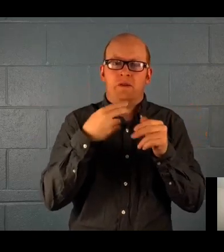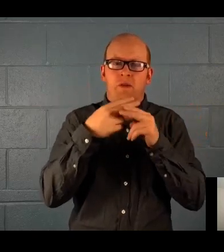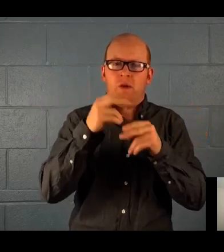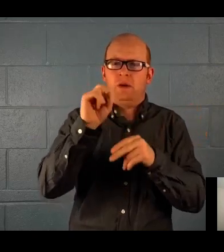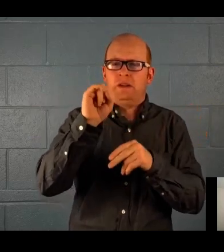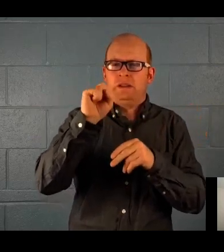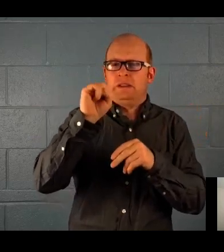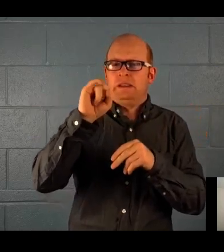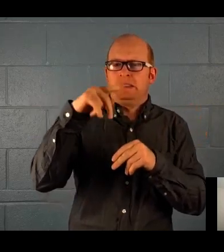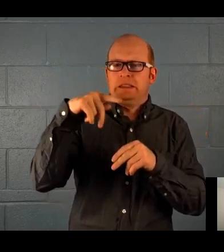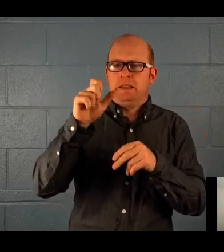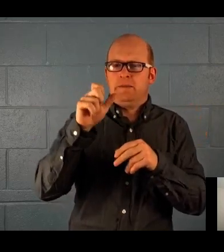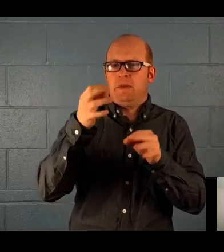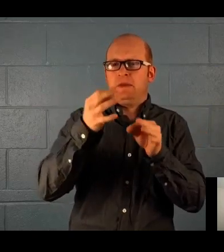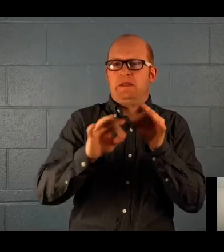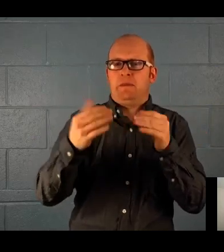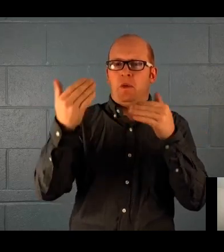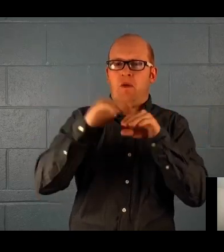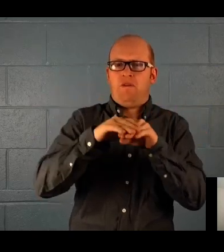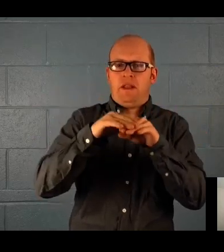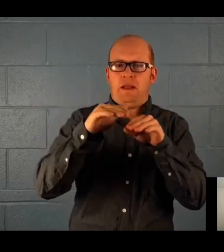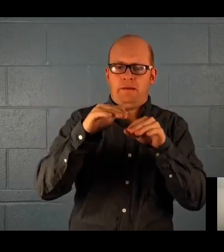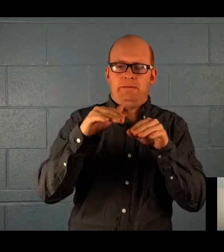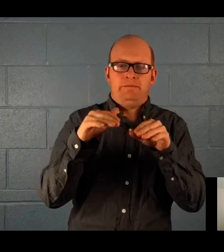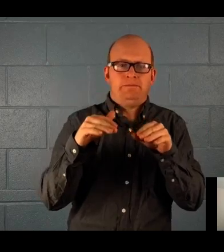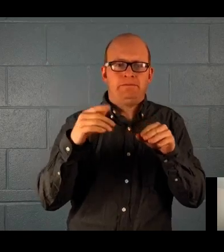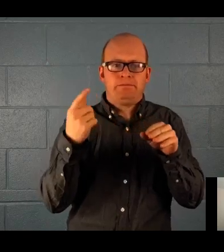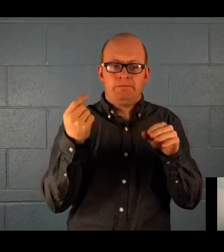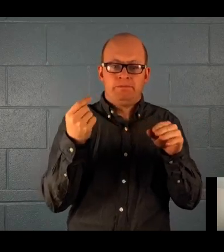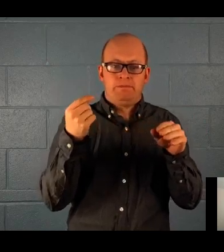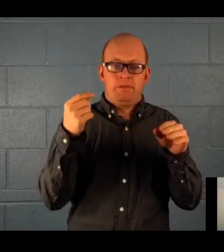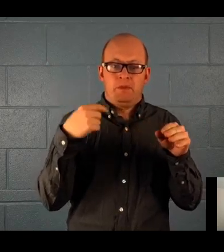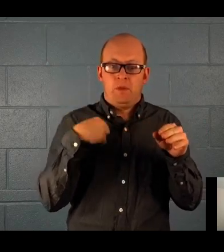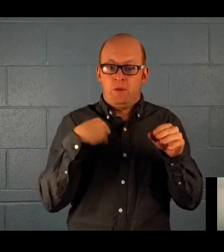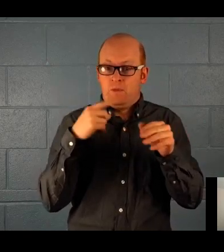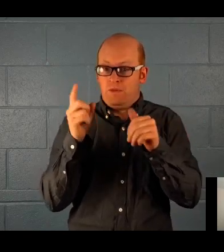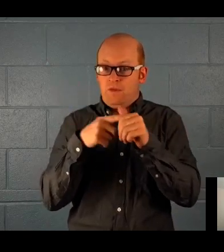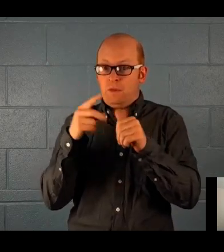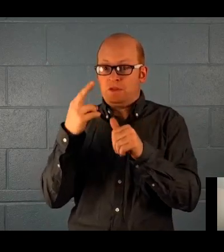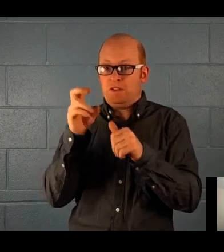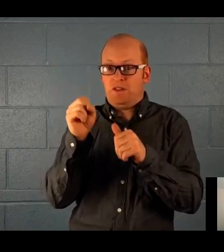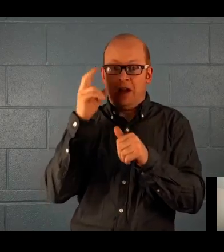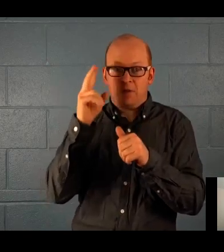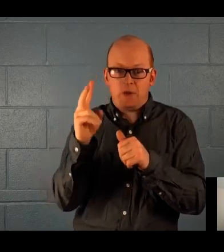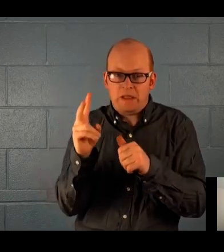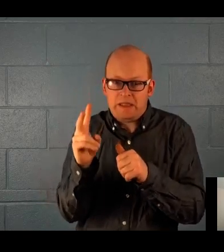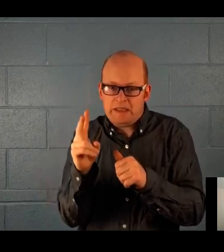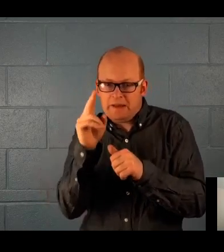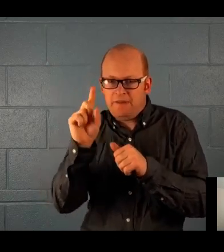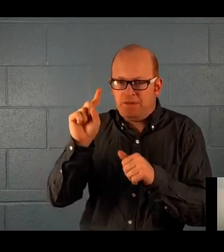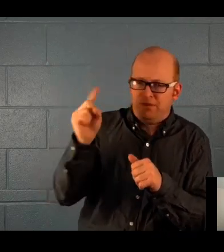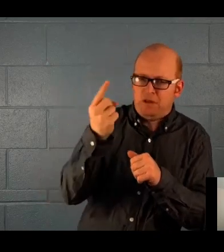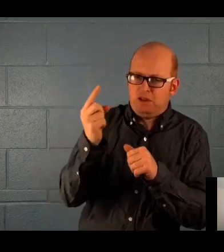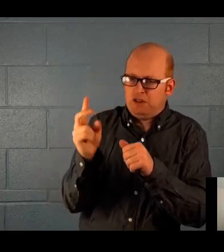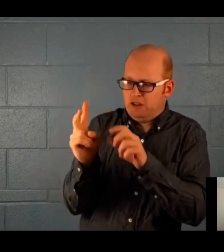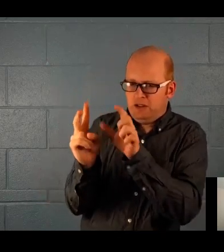contains the front half of the myosin VIIA gene. The second vector contains the back half of the myosin VIIA gene.